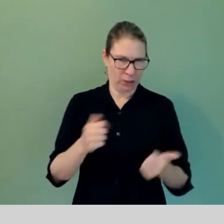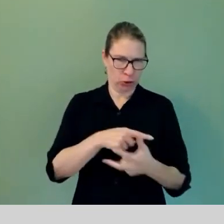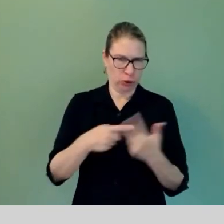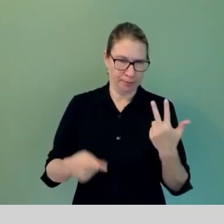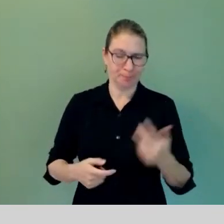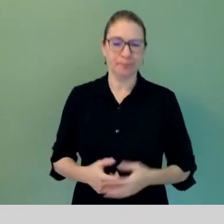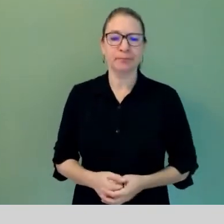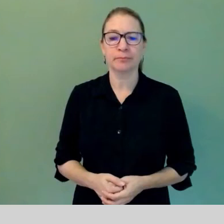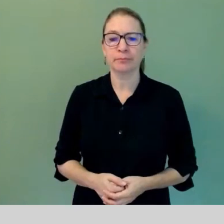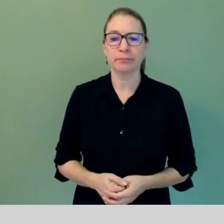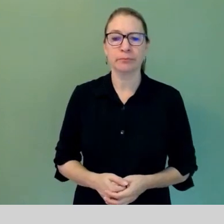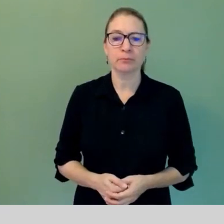between three different classes.